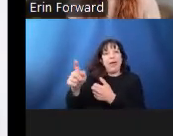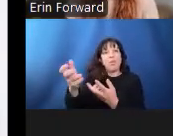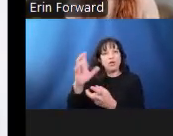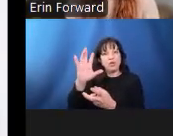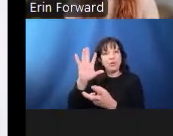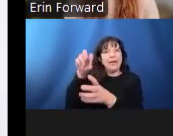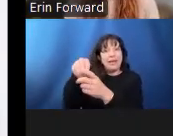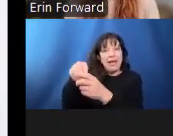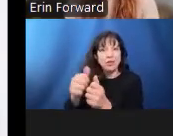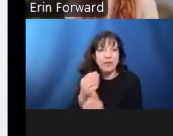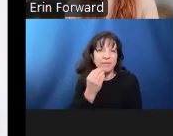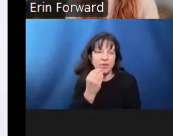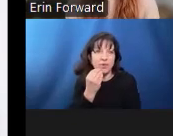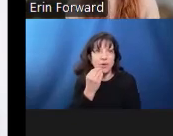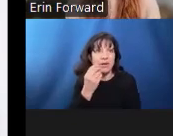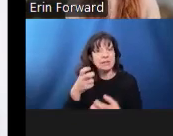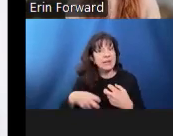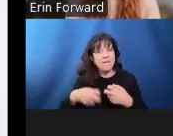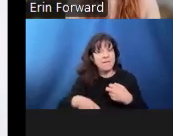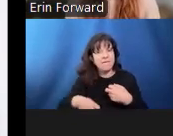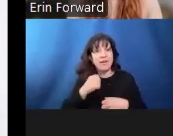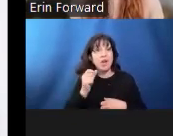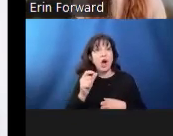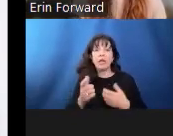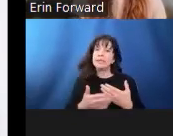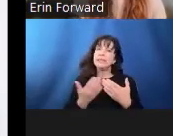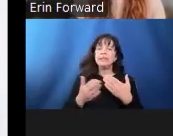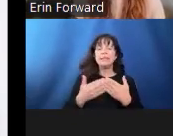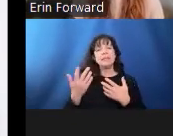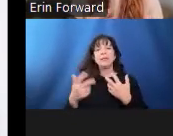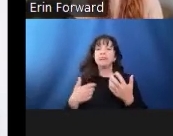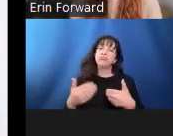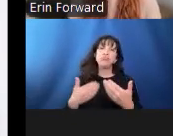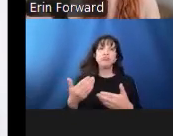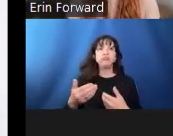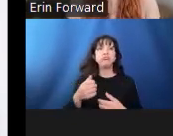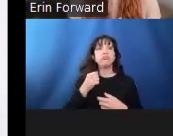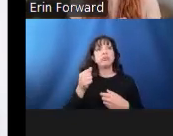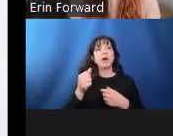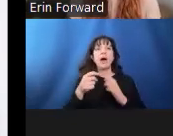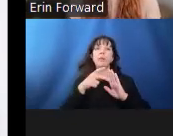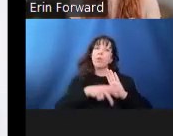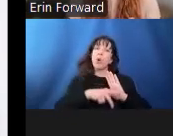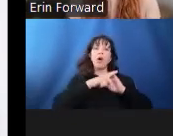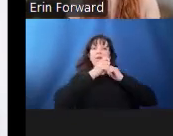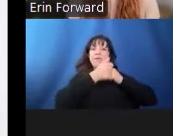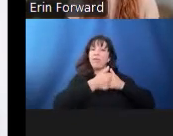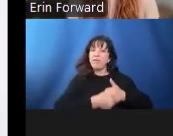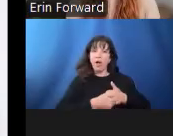tricky. None of this is easy, none of this is a protocol or a